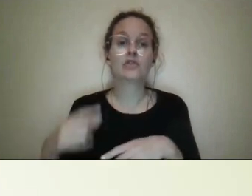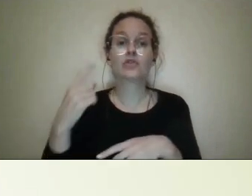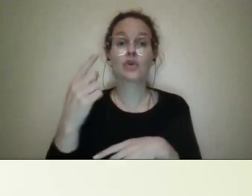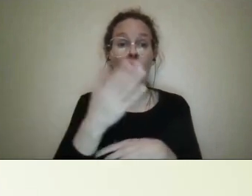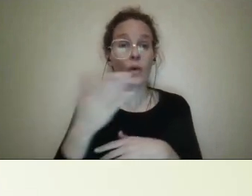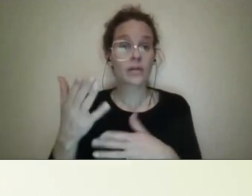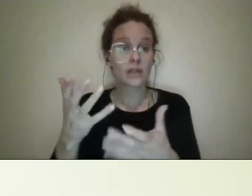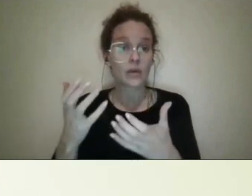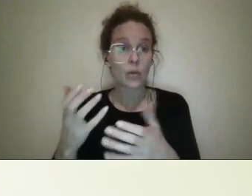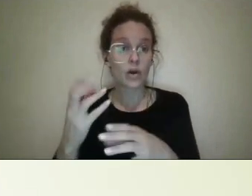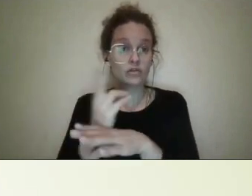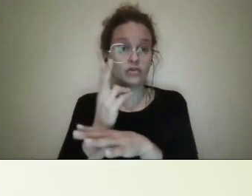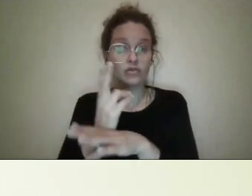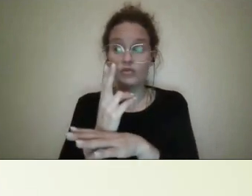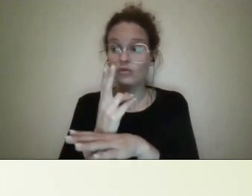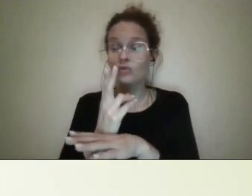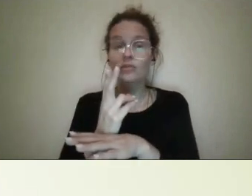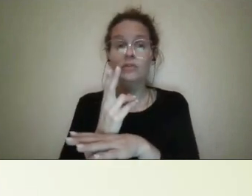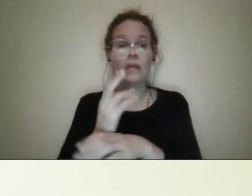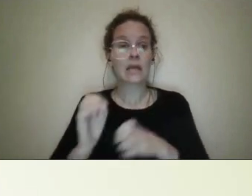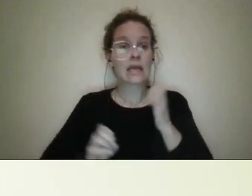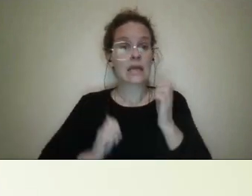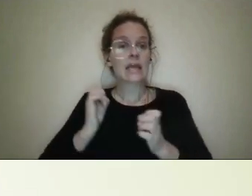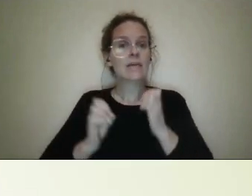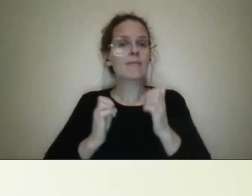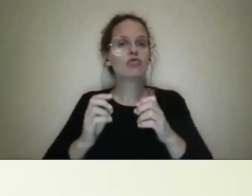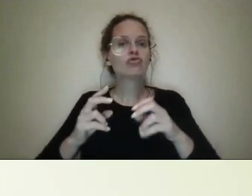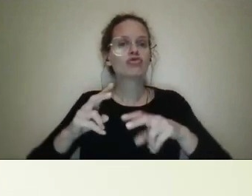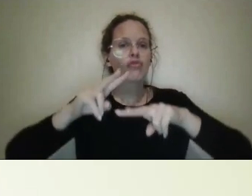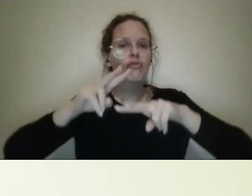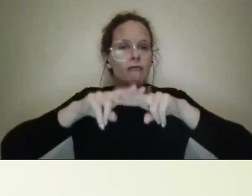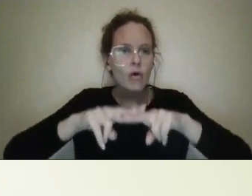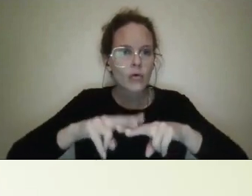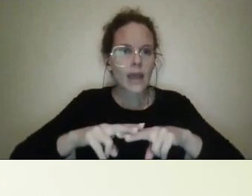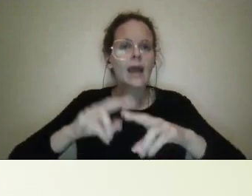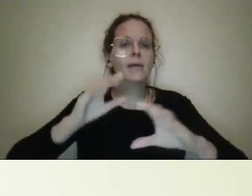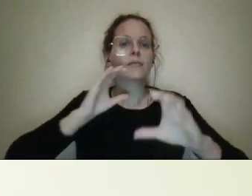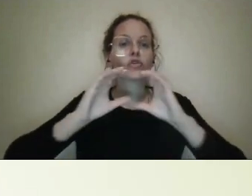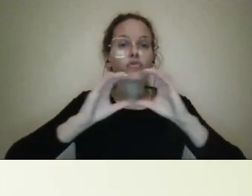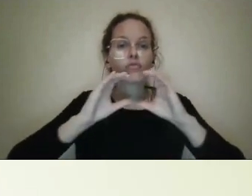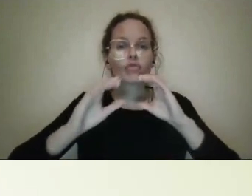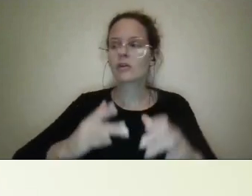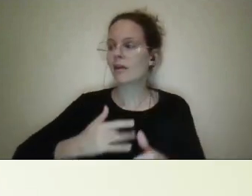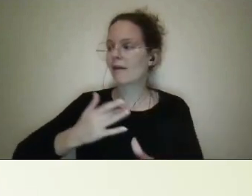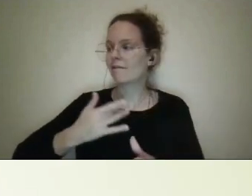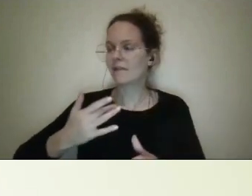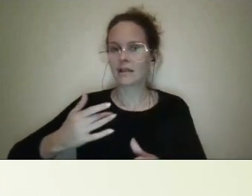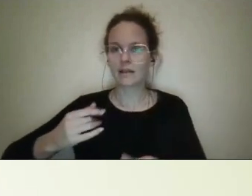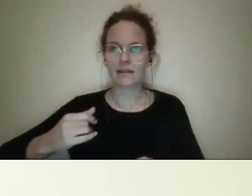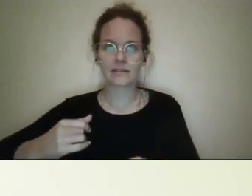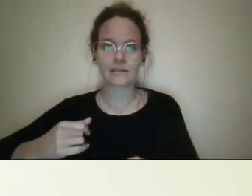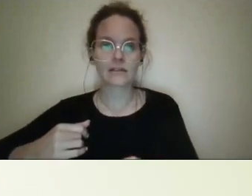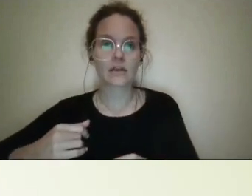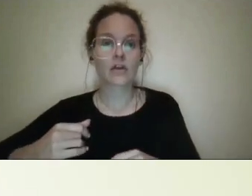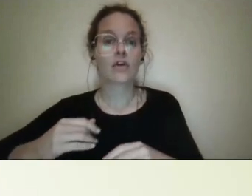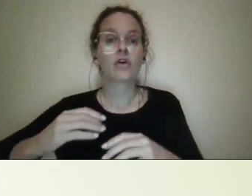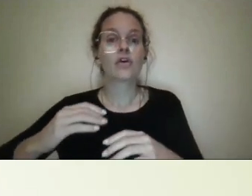really start building that emotional vocabulary. Communicating your frustrations, communicating